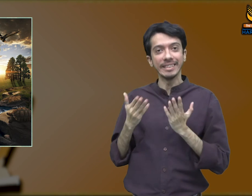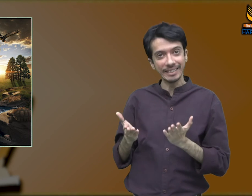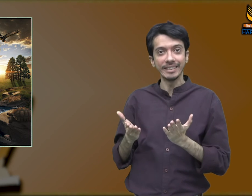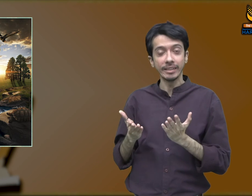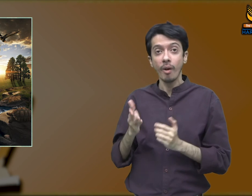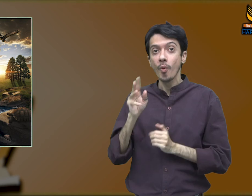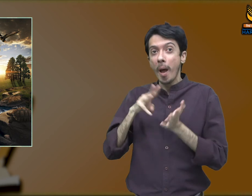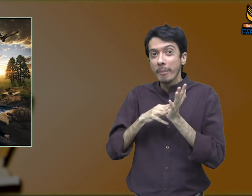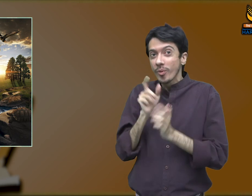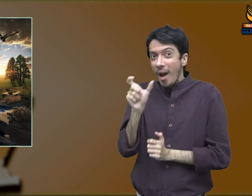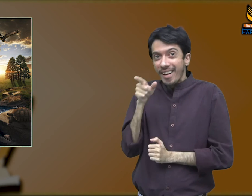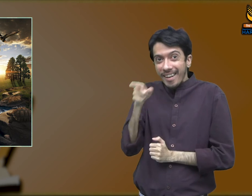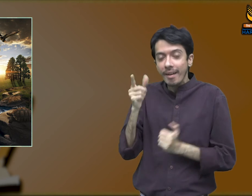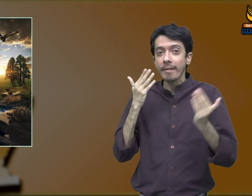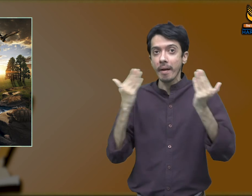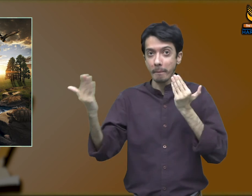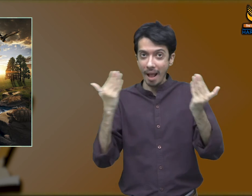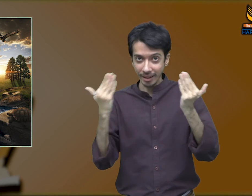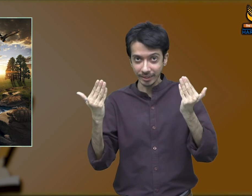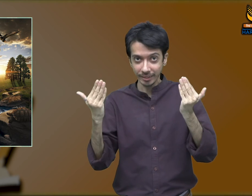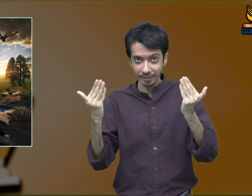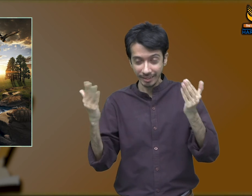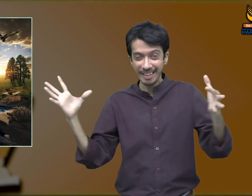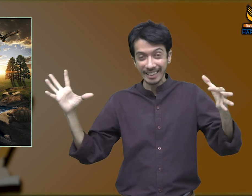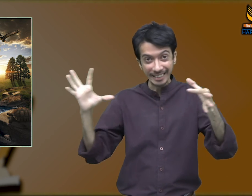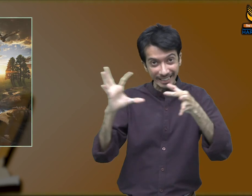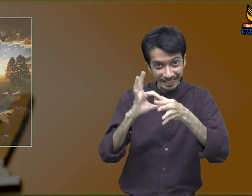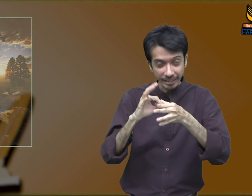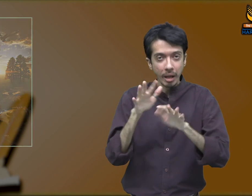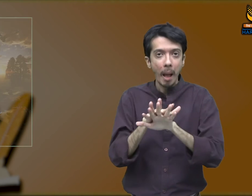In metaphor, the comparison is not direct. It is indirect.